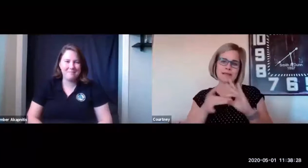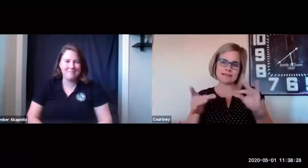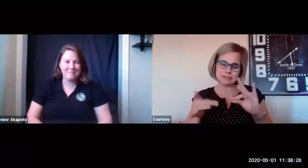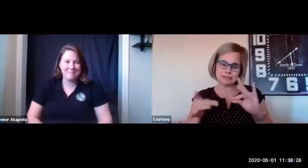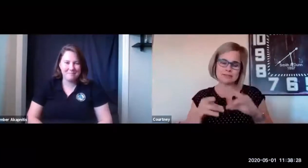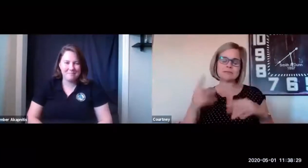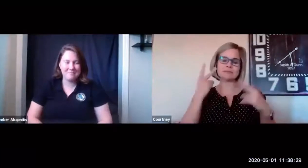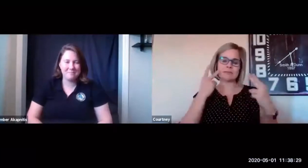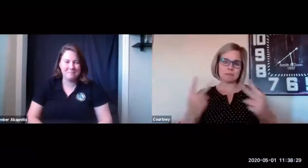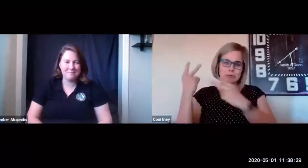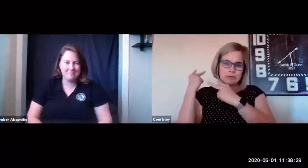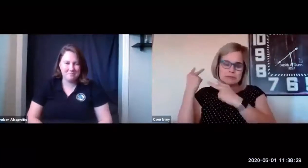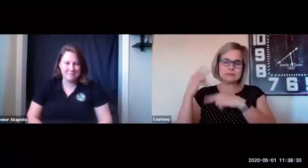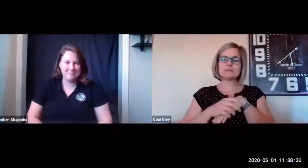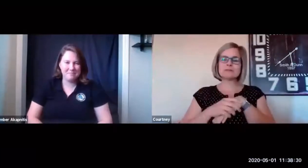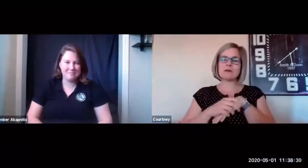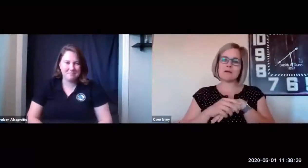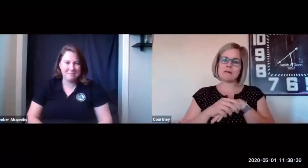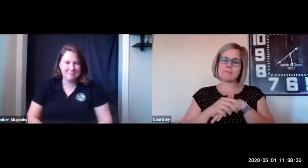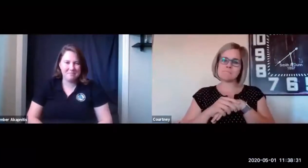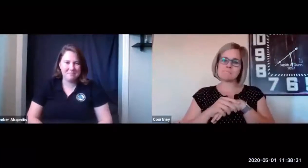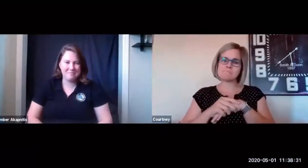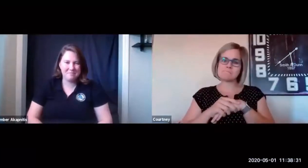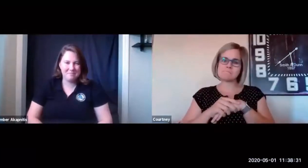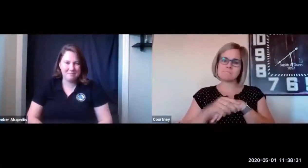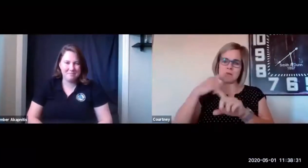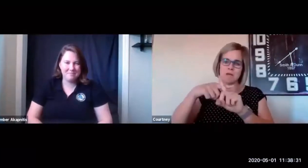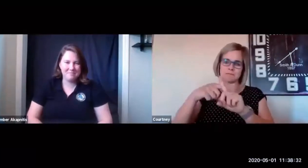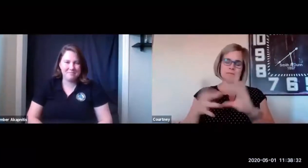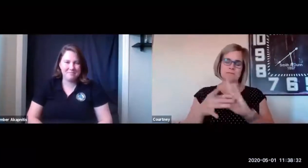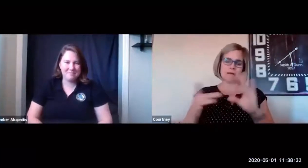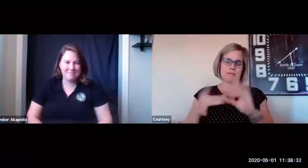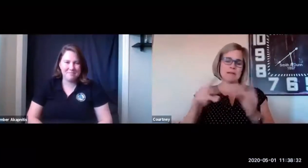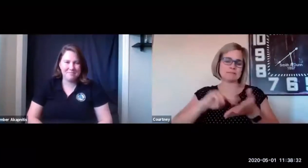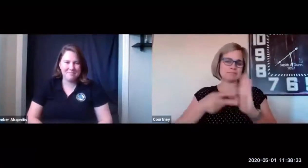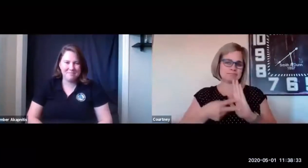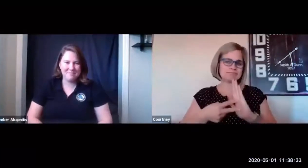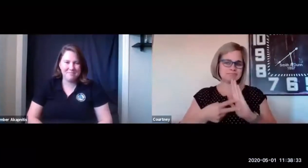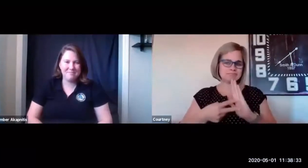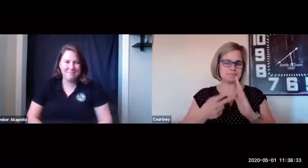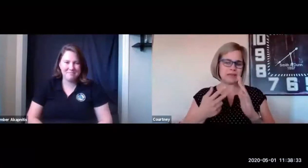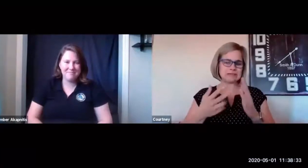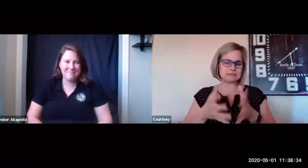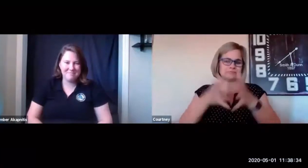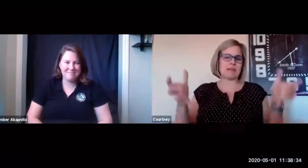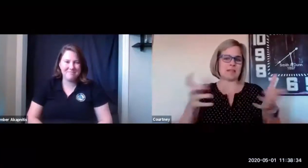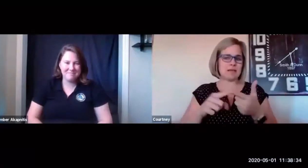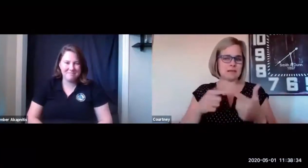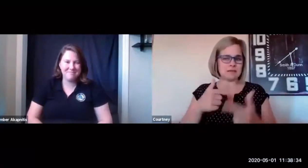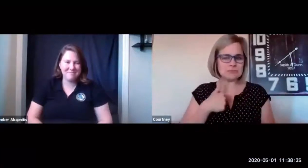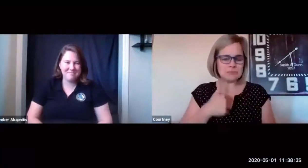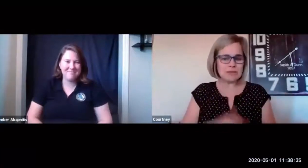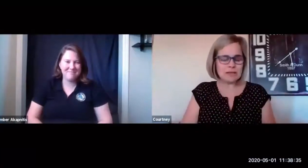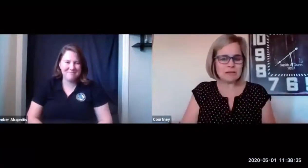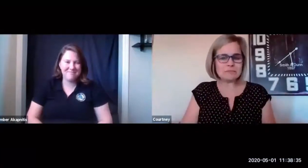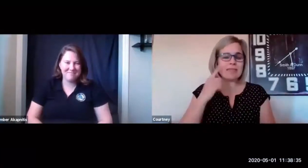but your personal messages and memories and your comments mean a lot to me.